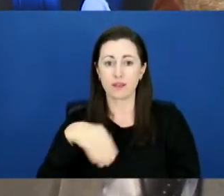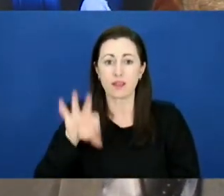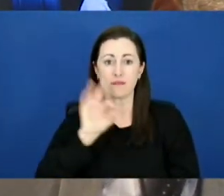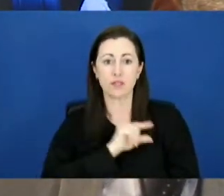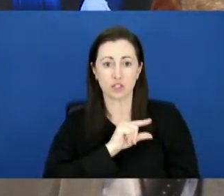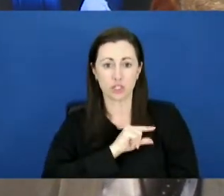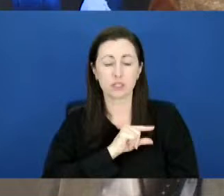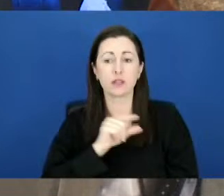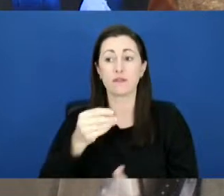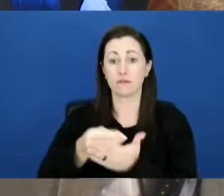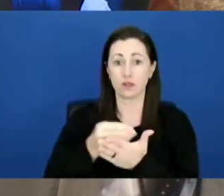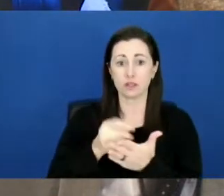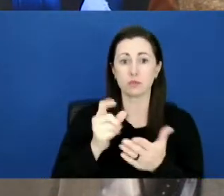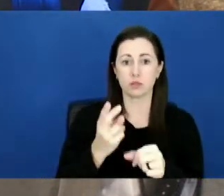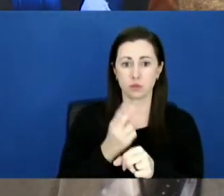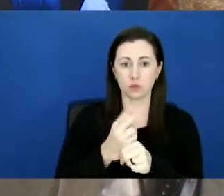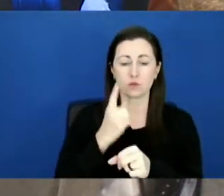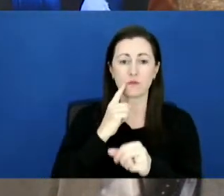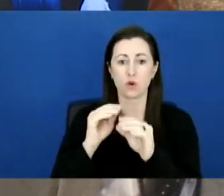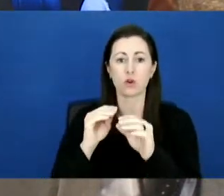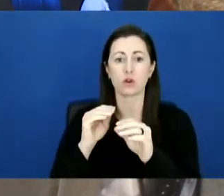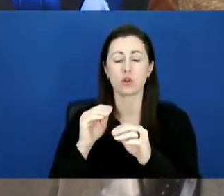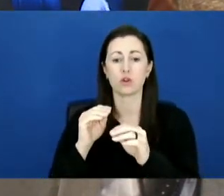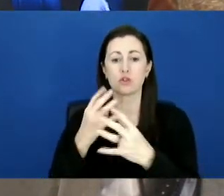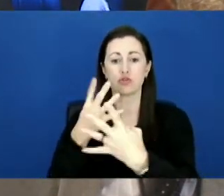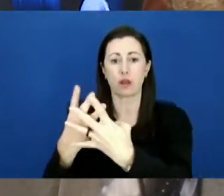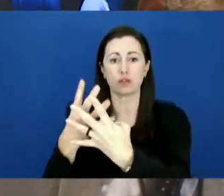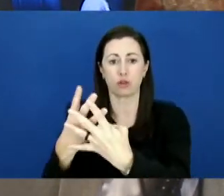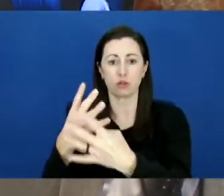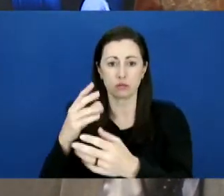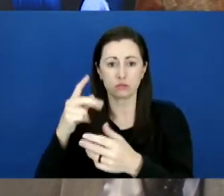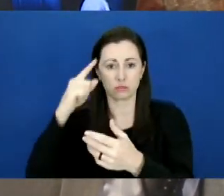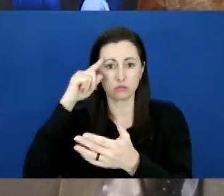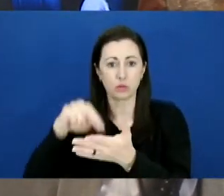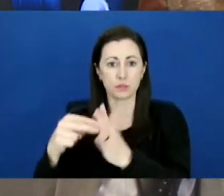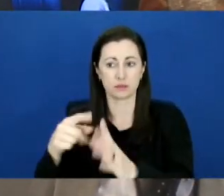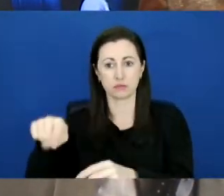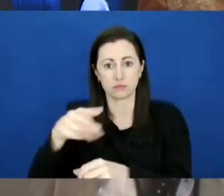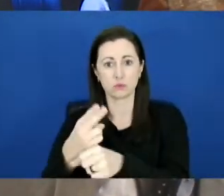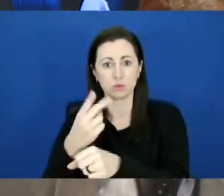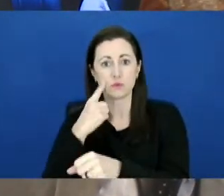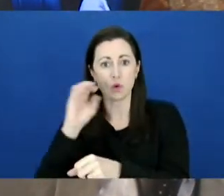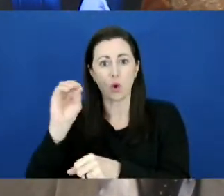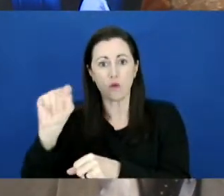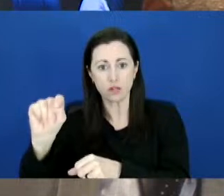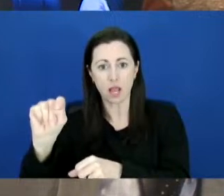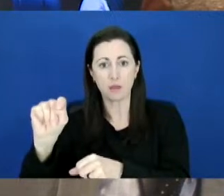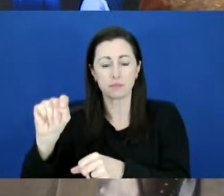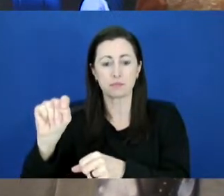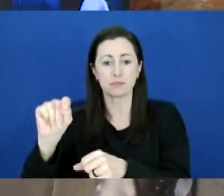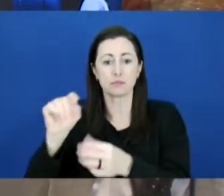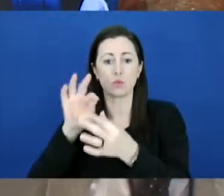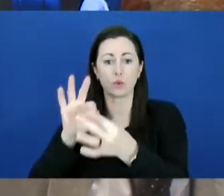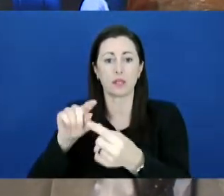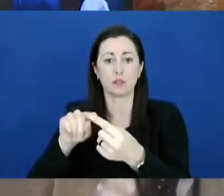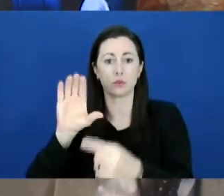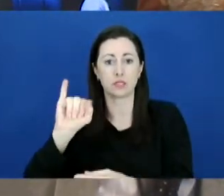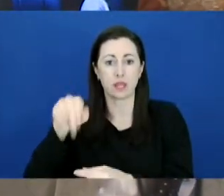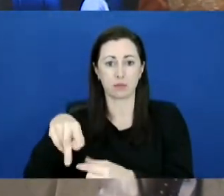CRIMINAL ALIENS FOR VIOLATIONS OF STATE OR LOCAL LAW, FUNDS HAVE TO BE USED FOR CORRECTIONAL